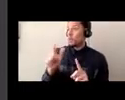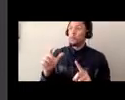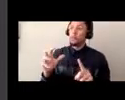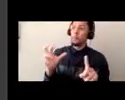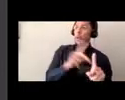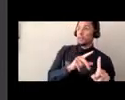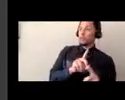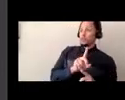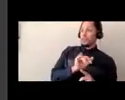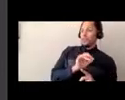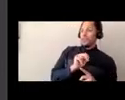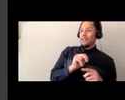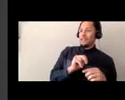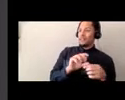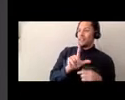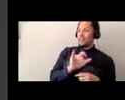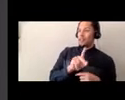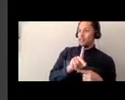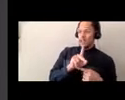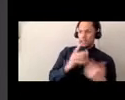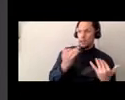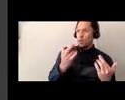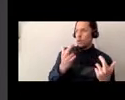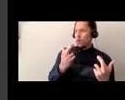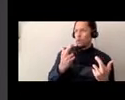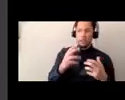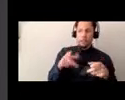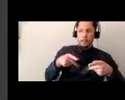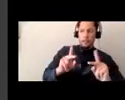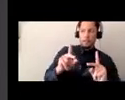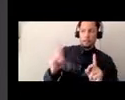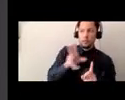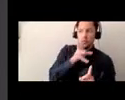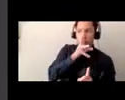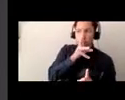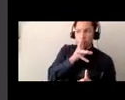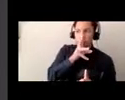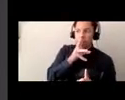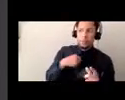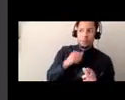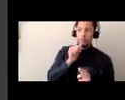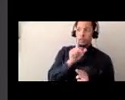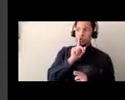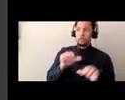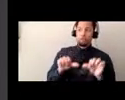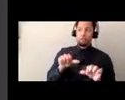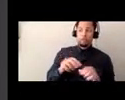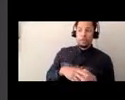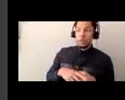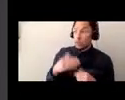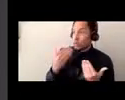that allows Corey to talk Diane. I'm not sure if it will. So Corey, can you try talking please?